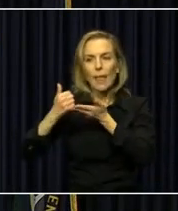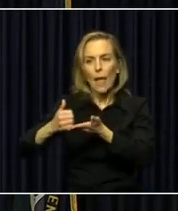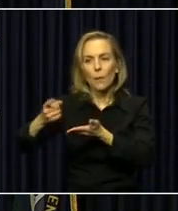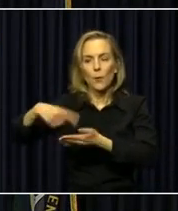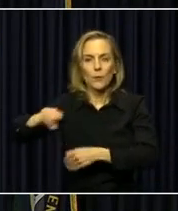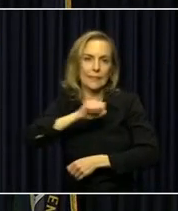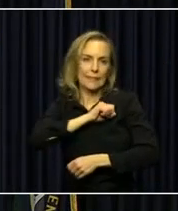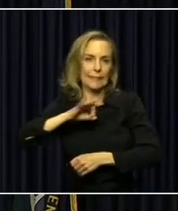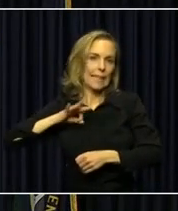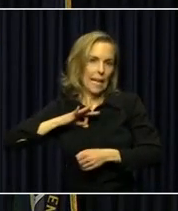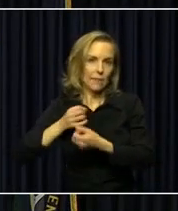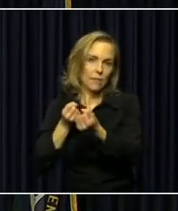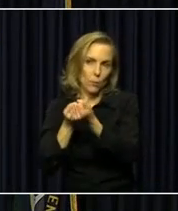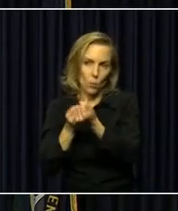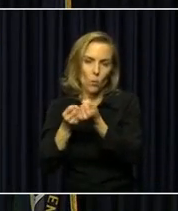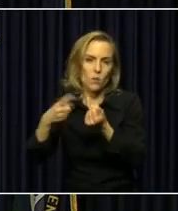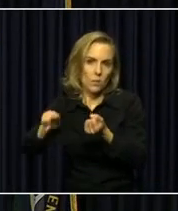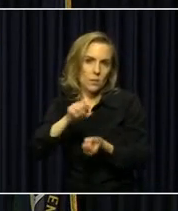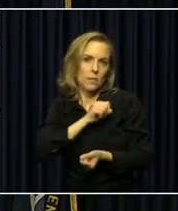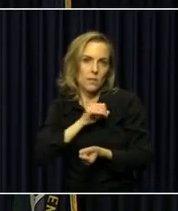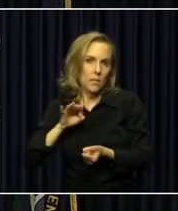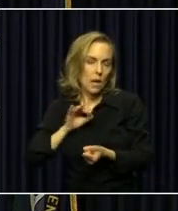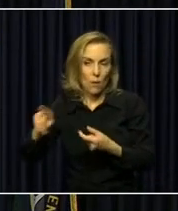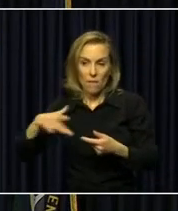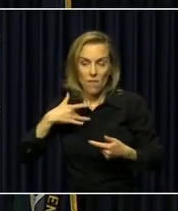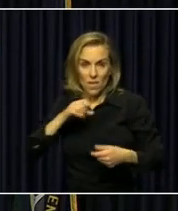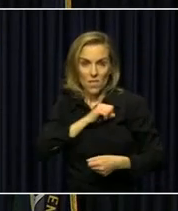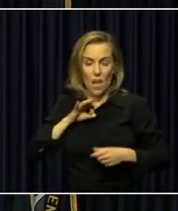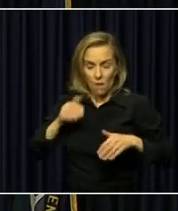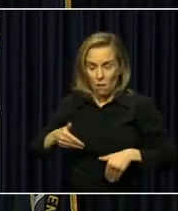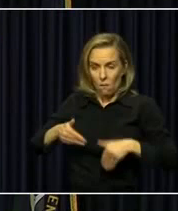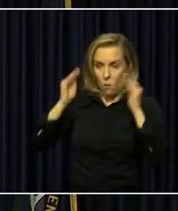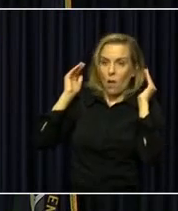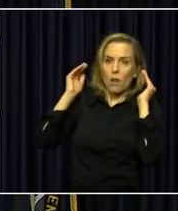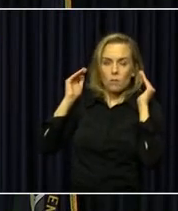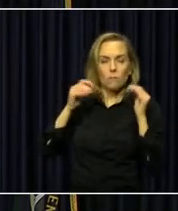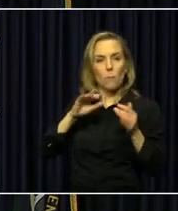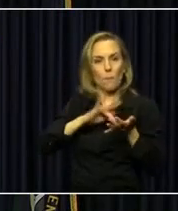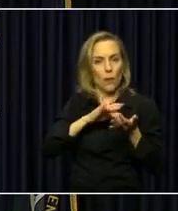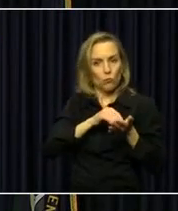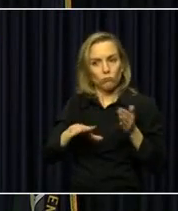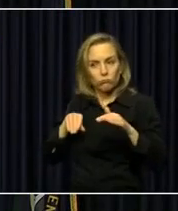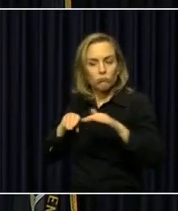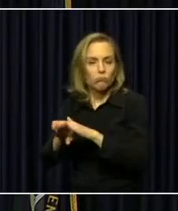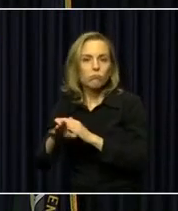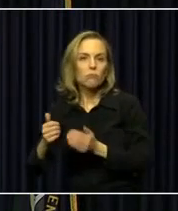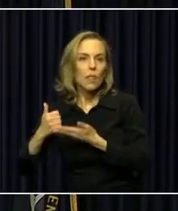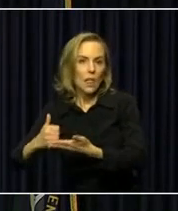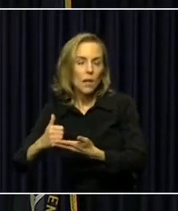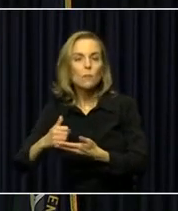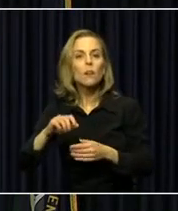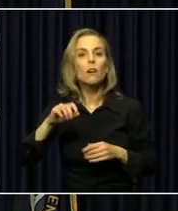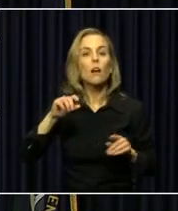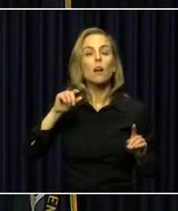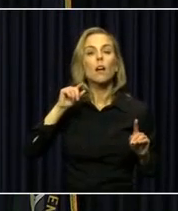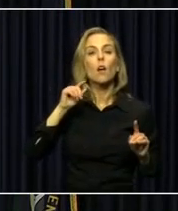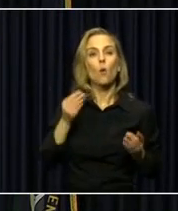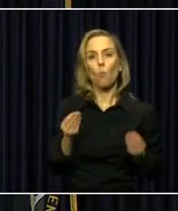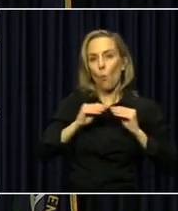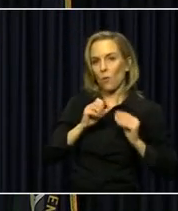POPULATIONS. OFTENTIMES, A LOT OF TIMES YOU'RE LEGISLATIVE FEARS EVER FEVERS. THAT'S NOT WHAT YOU SEE IN THESE POPULATIONS WITHIN LONG TERRY